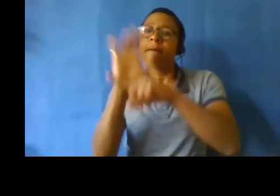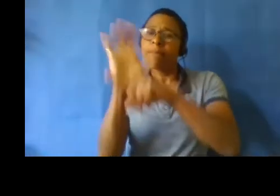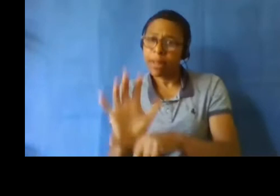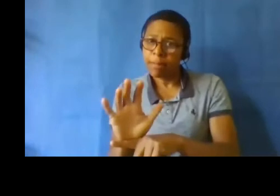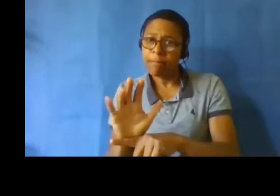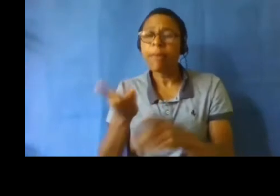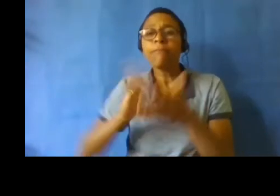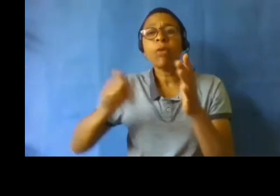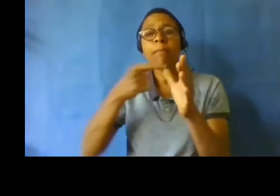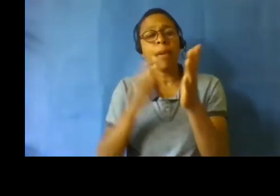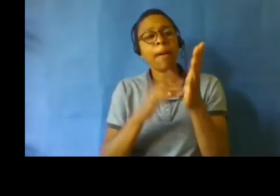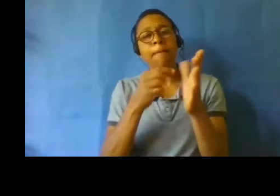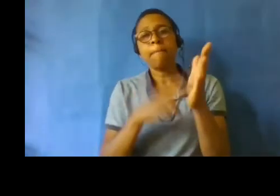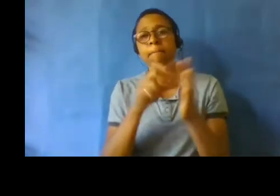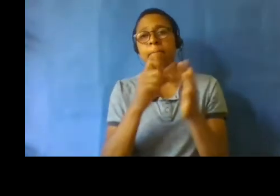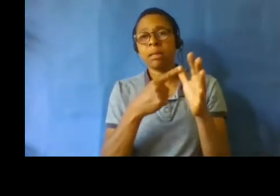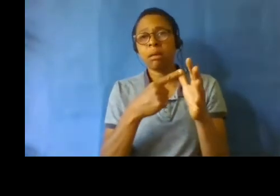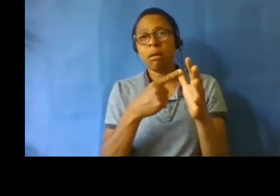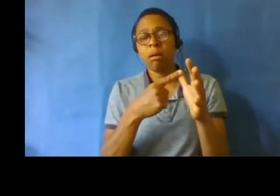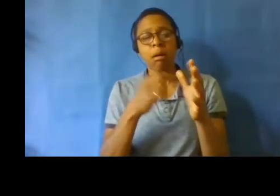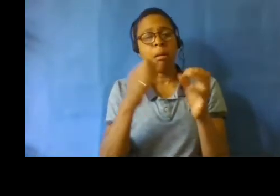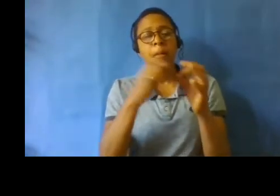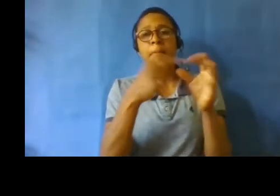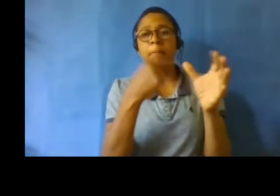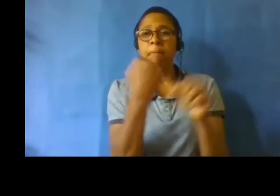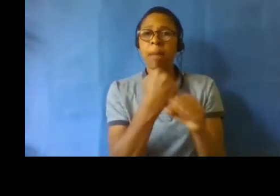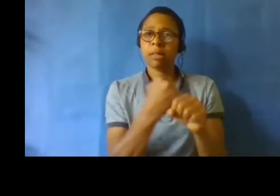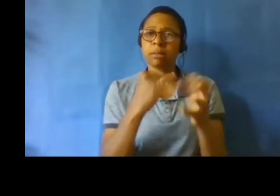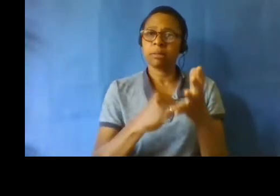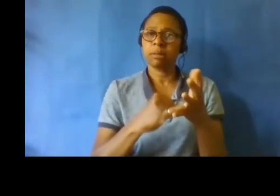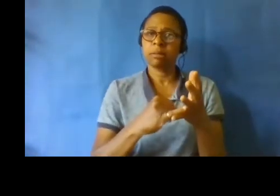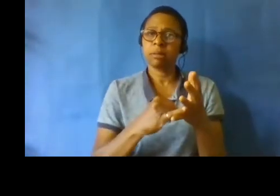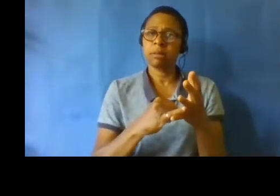autistic discourse of luck and other nurse finally I'm going to extrapolate